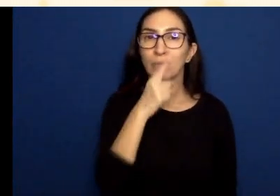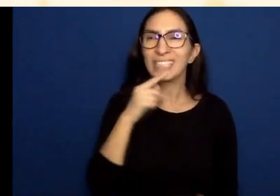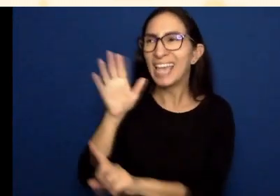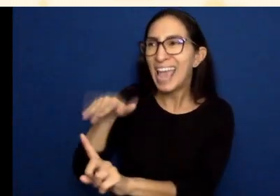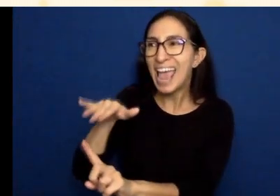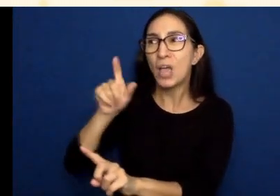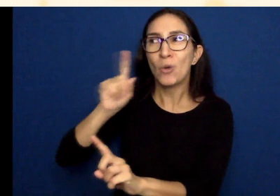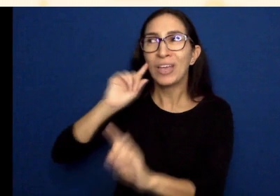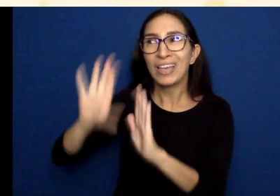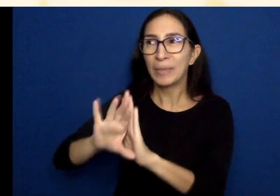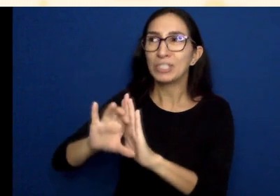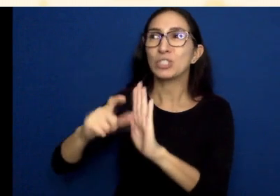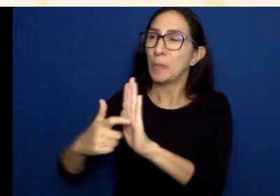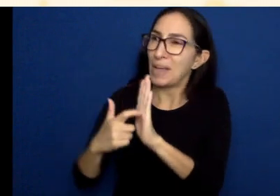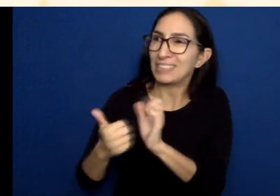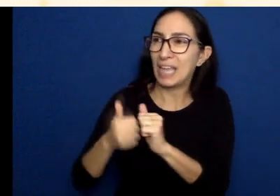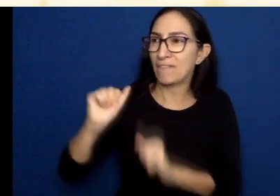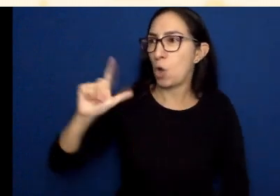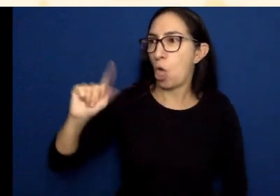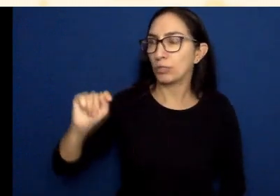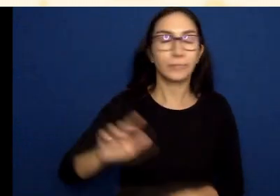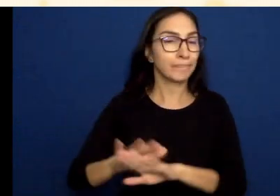So So that's basically what I'm talking about now.